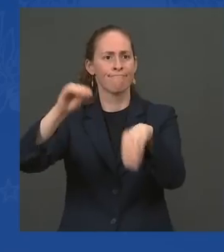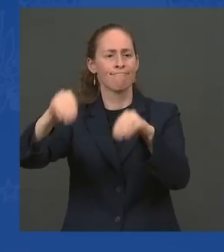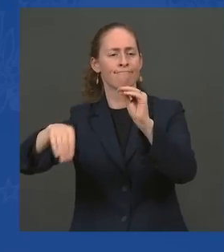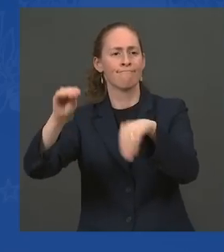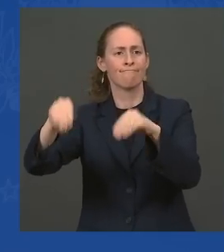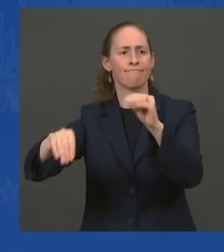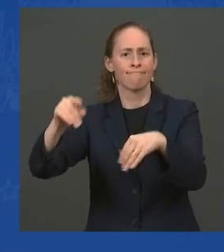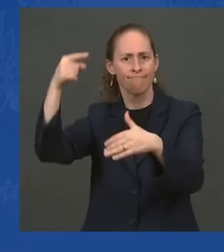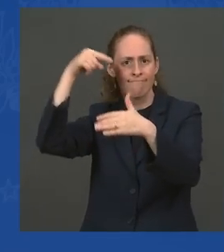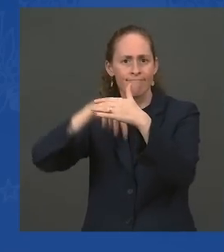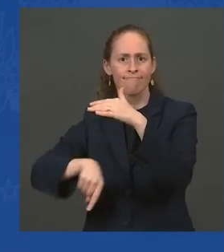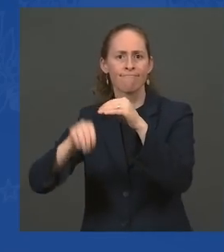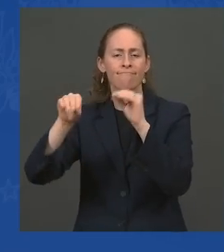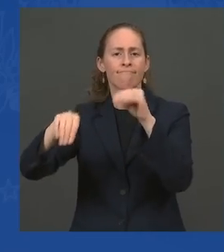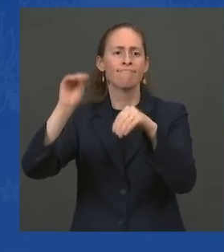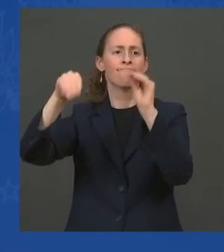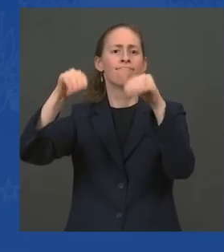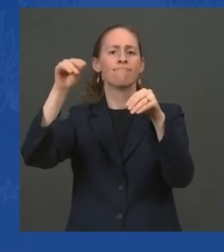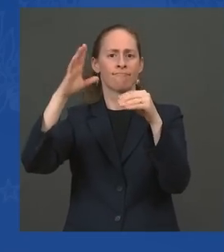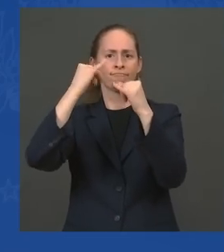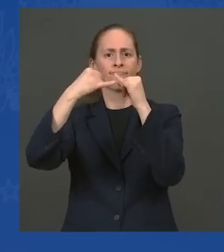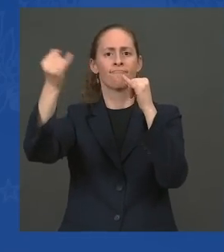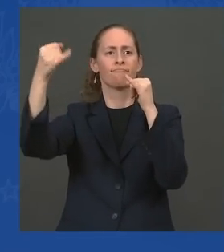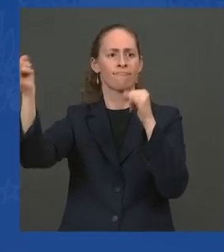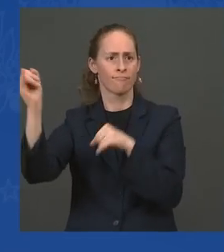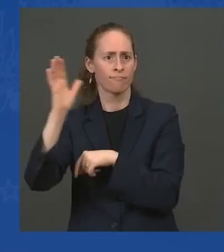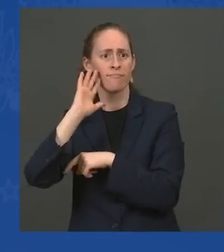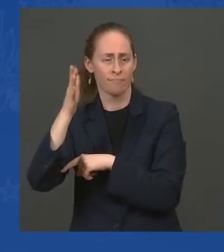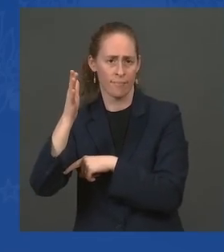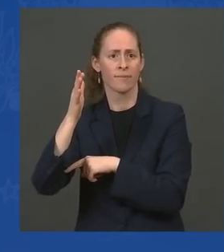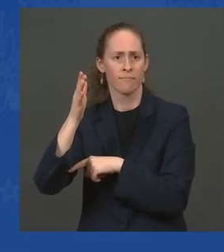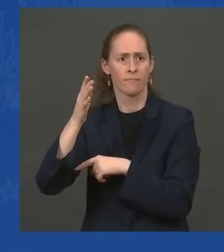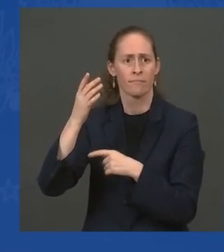don't have an Internet subscription -- nearly 400,000 people in this state.